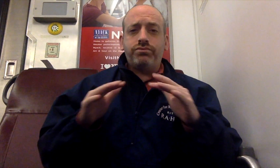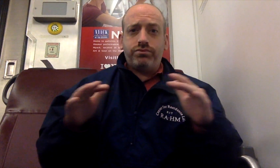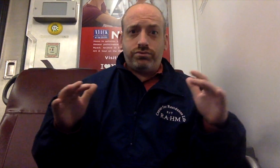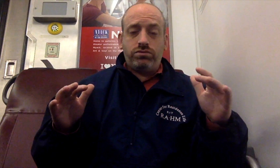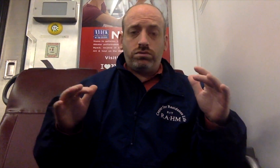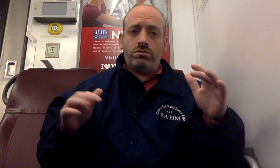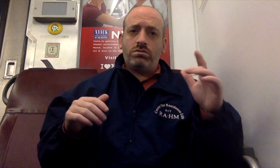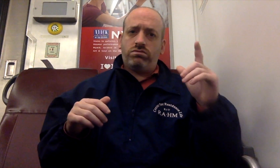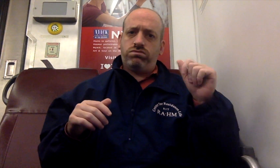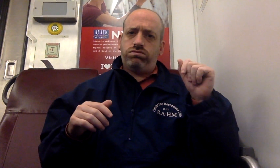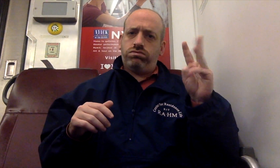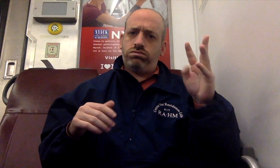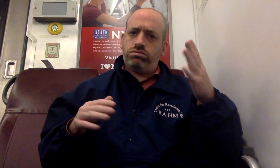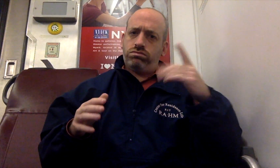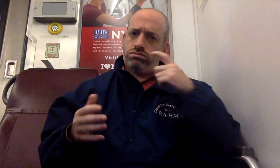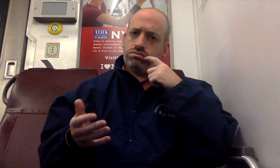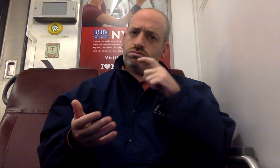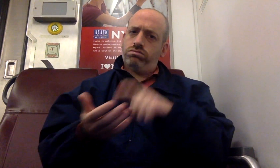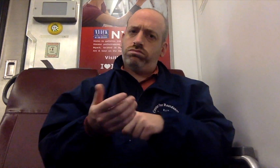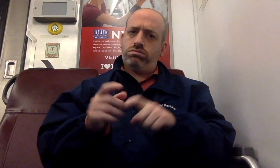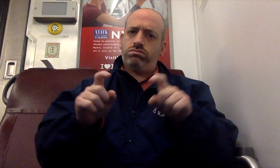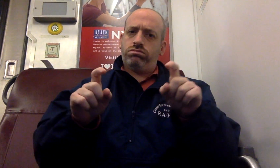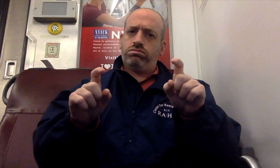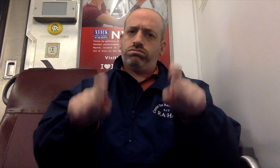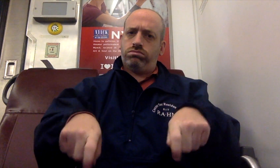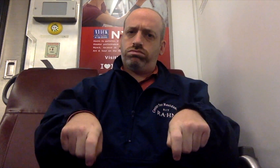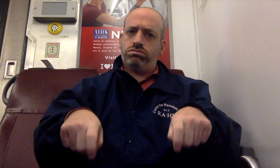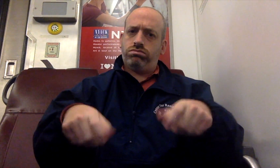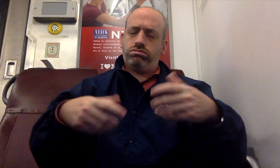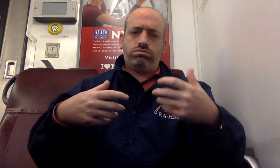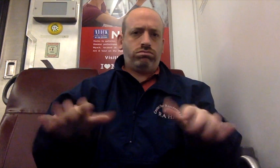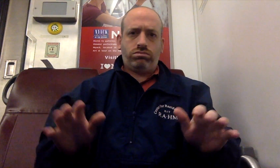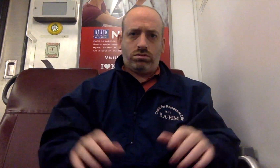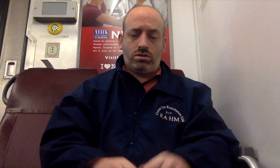and much more. The law requires the public to provide them.